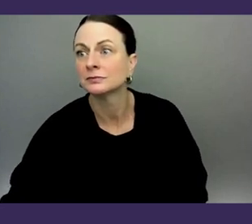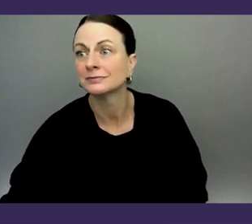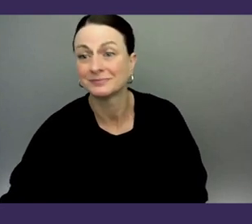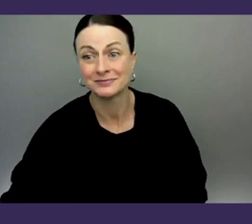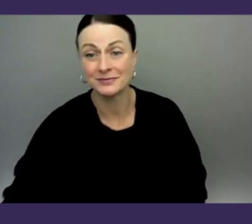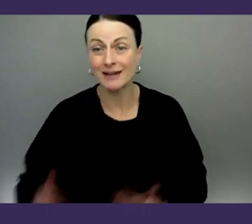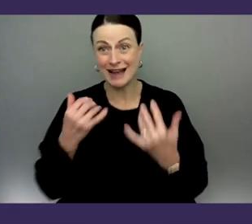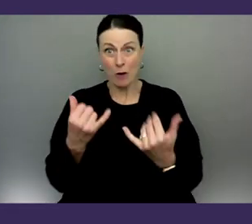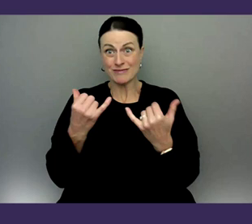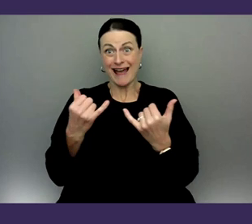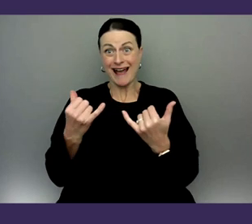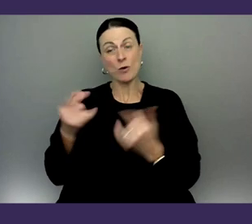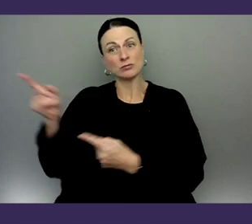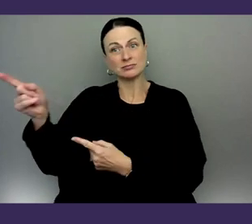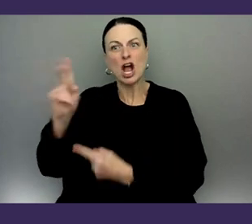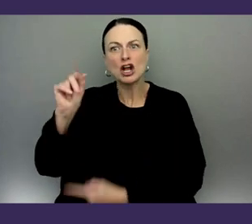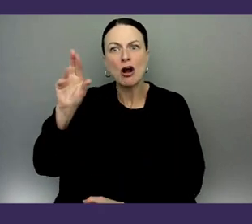So this happened about four years ago.